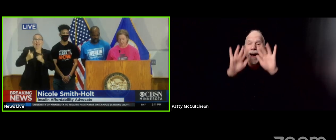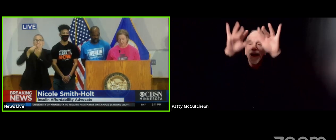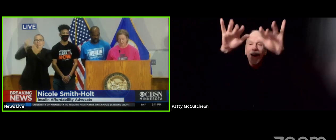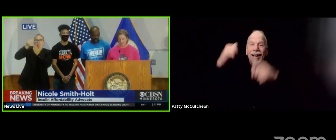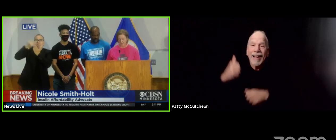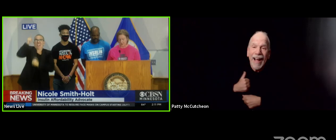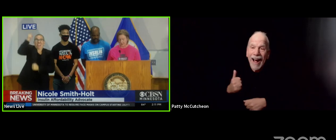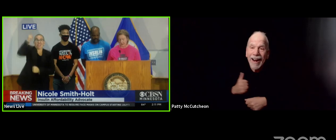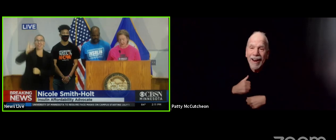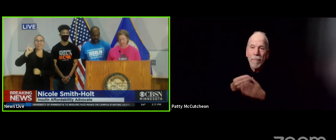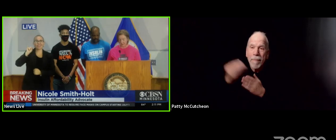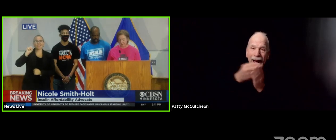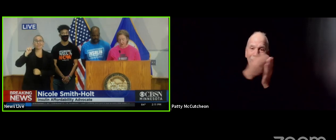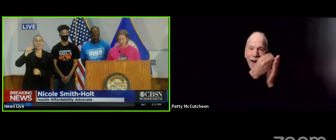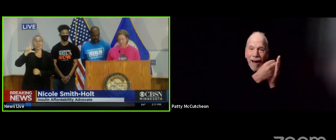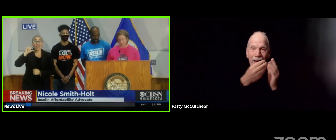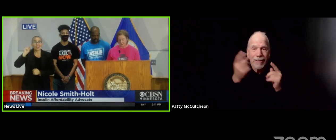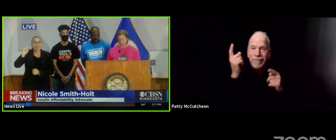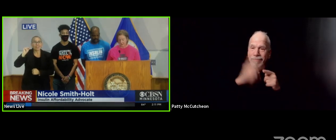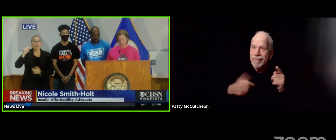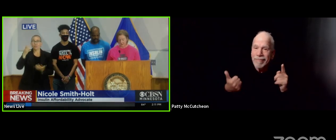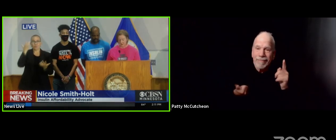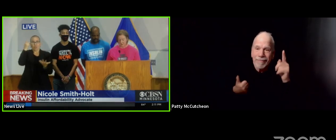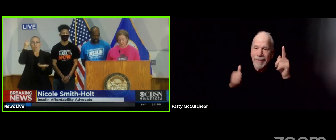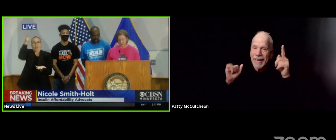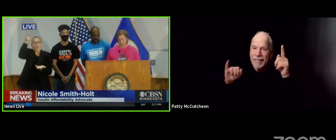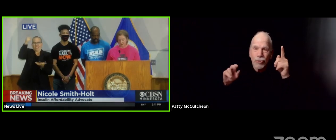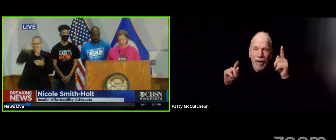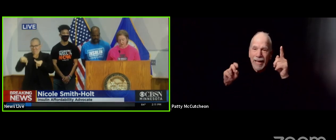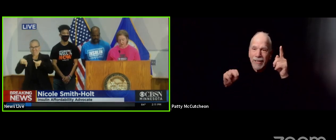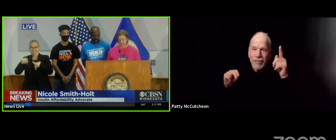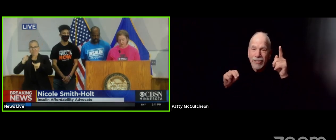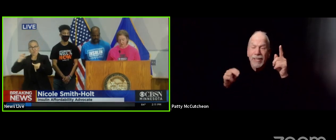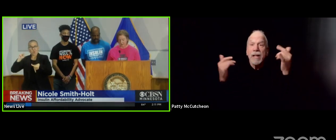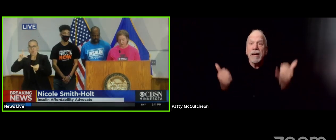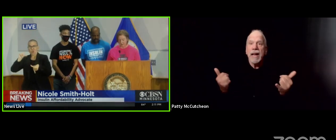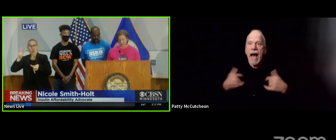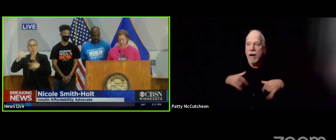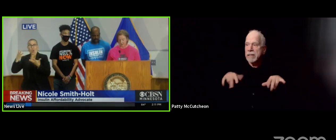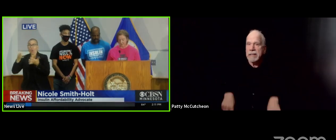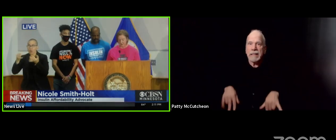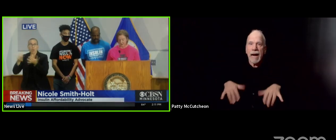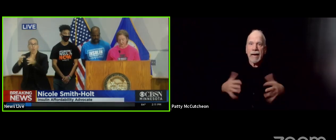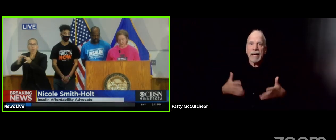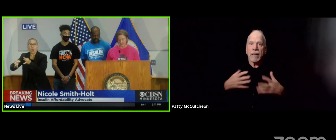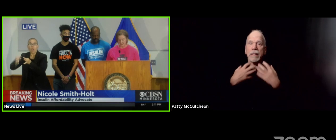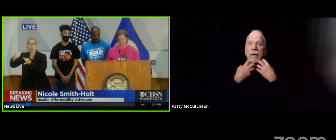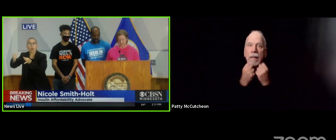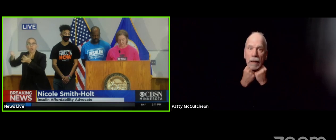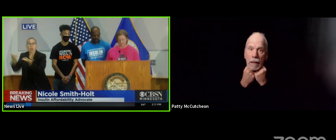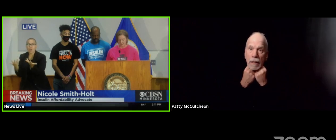MINNESOTANS DIE AND FACE SERIOUS LONG-TERM HEALTH CONSEQUENCES BECAUSE THEY DON'T HAVE EMERGENCY ACCESS TO INSULIN.